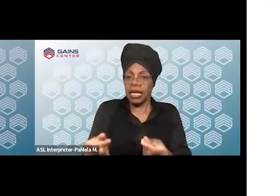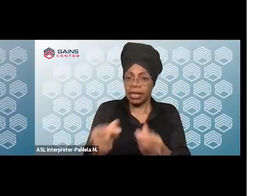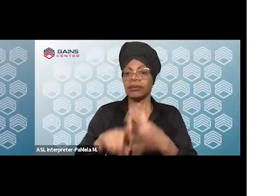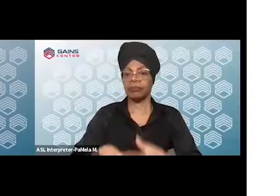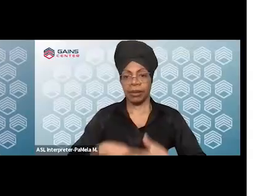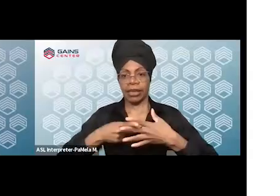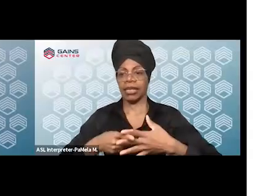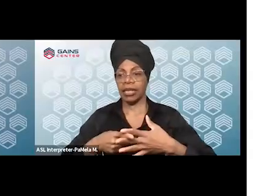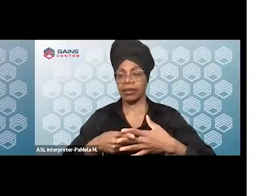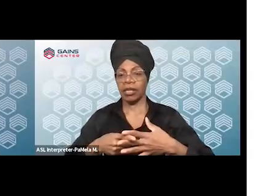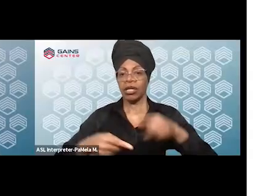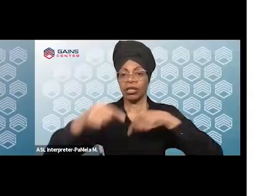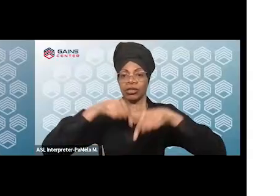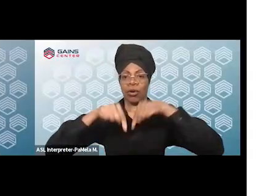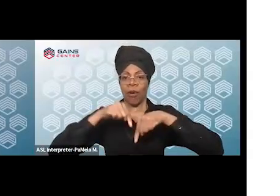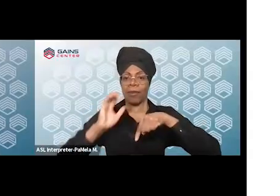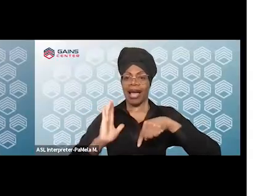So, back to our duty to help them heal.